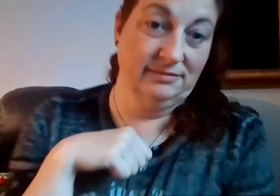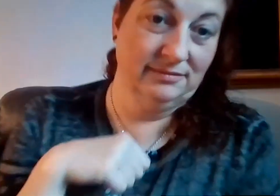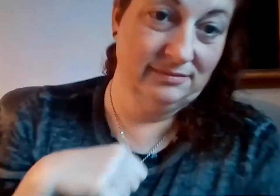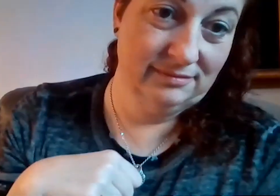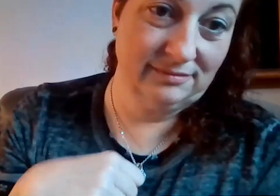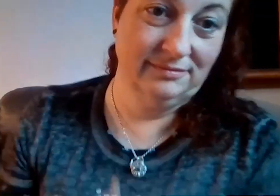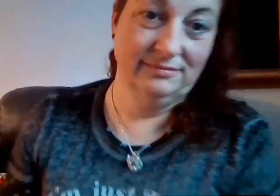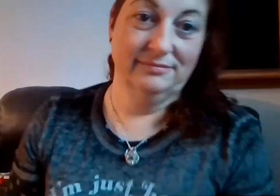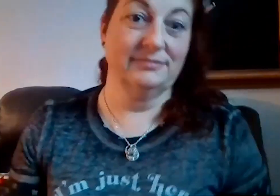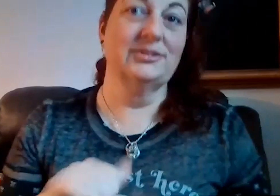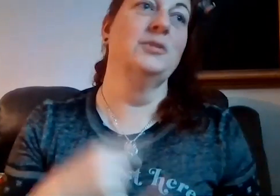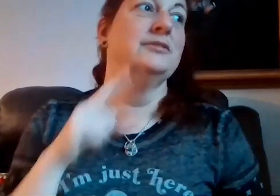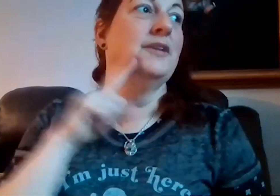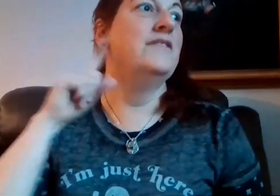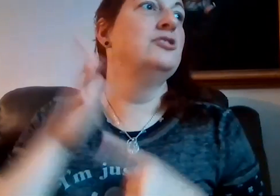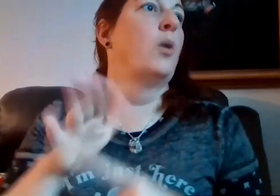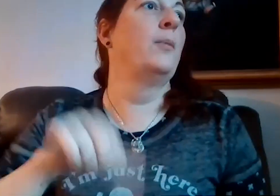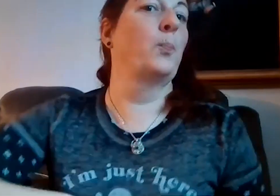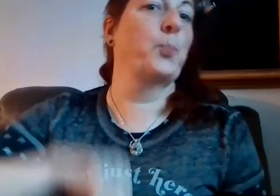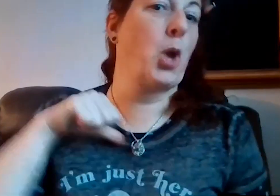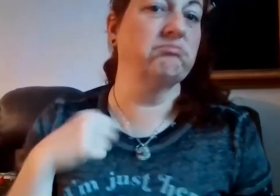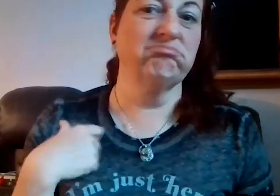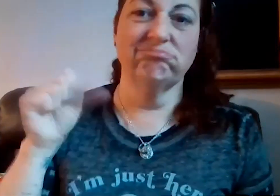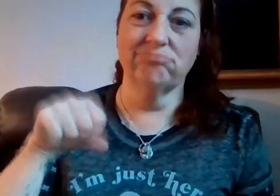show pride by saying that they're deaf